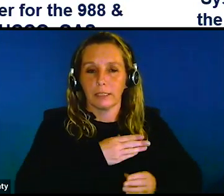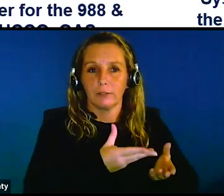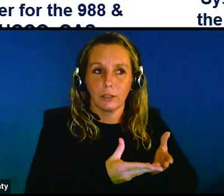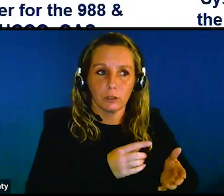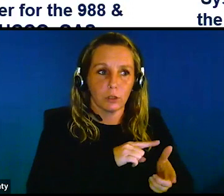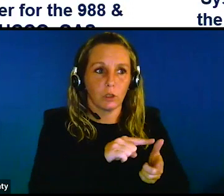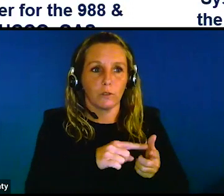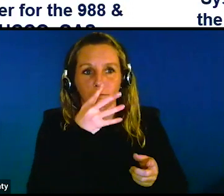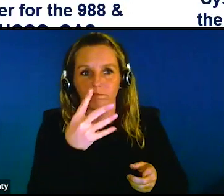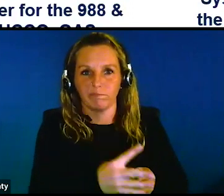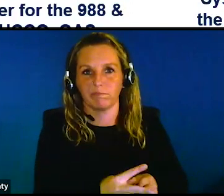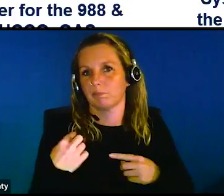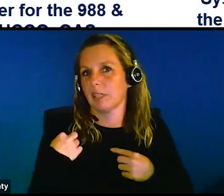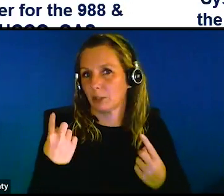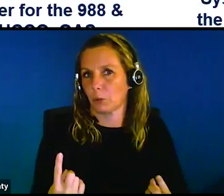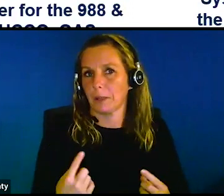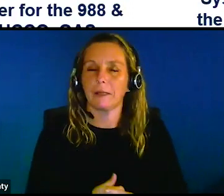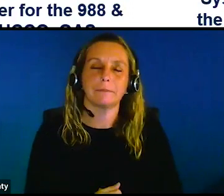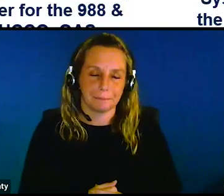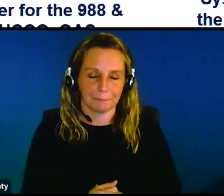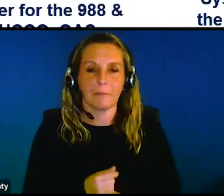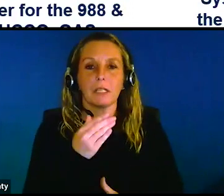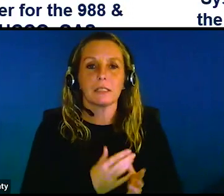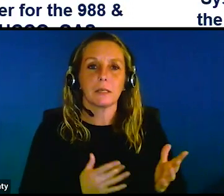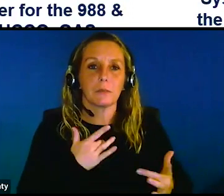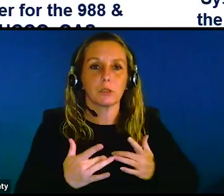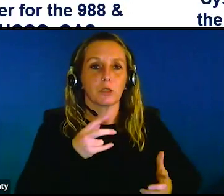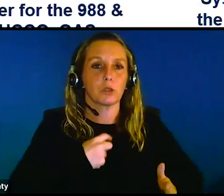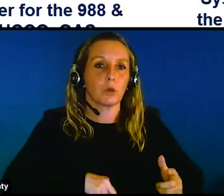Some of the questions that we hear from the community around nine, eight, eight